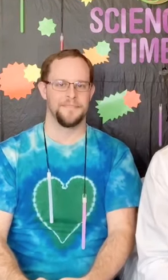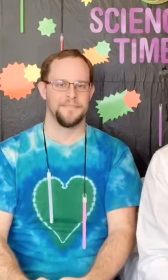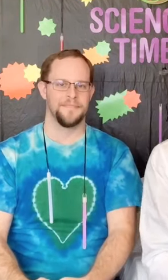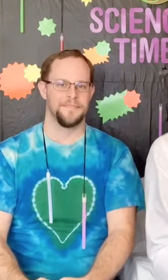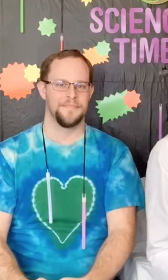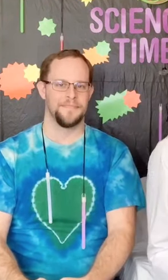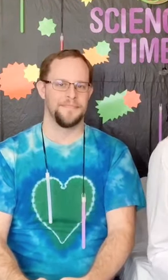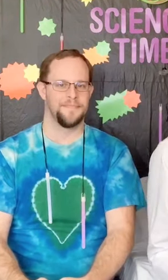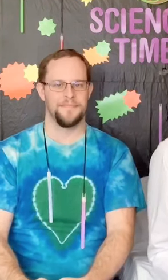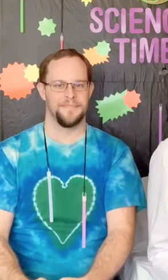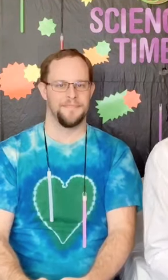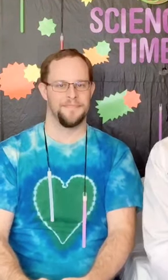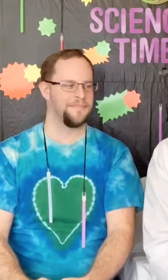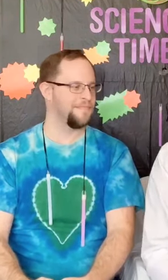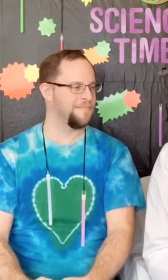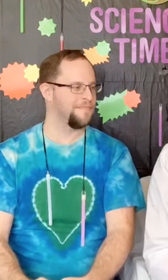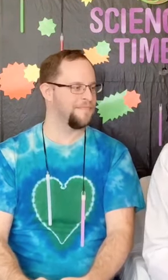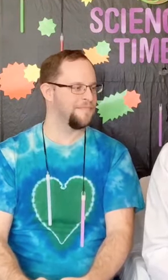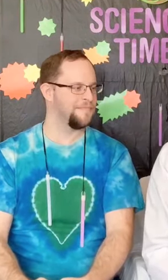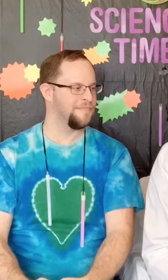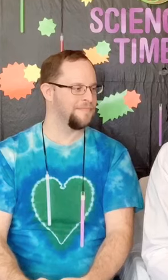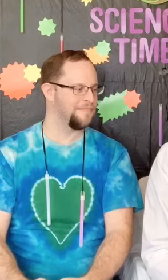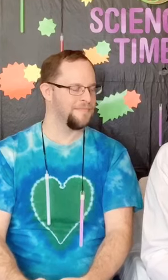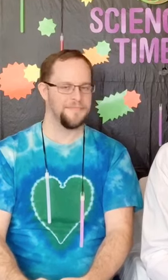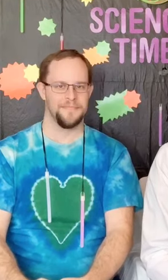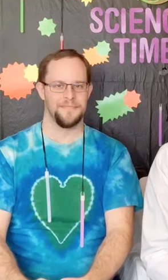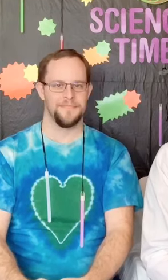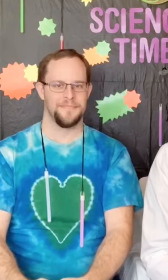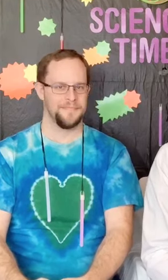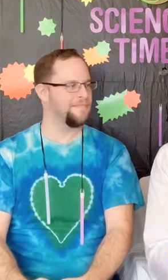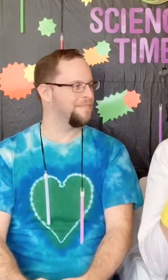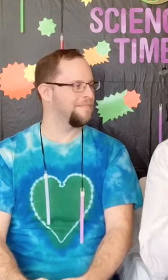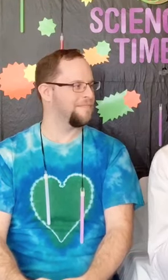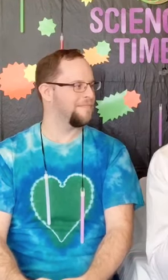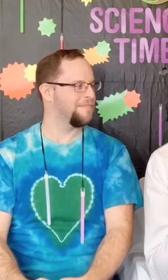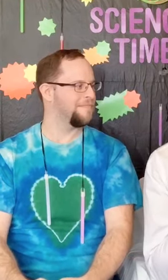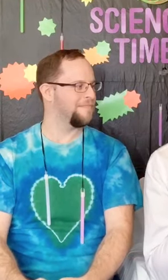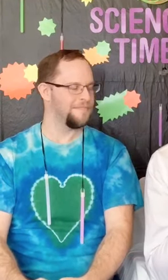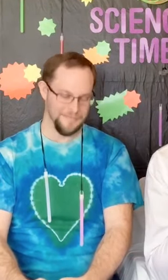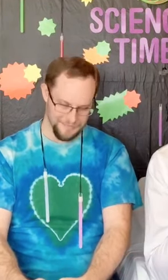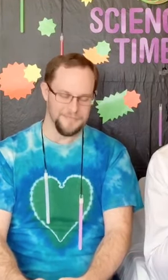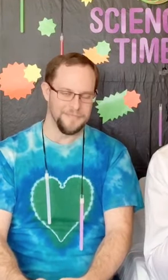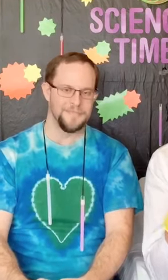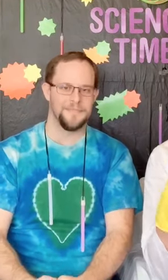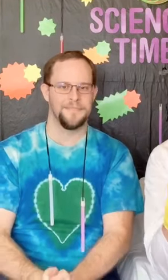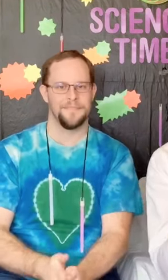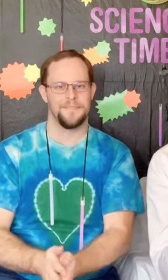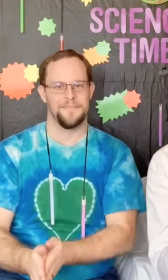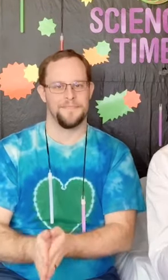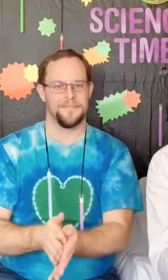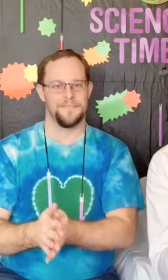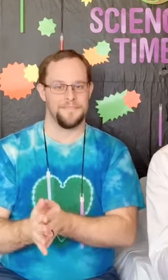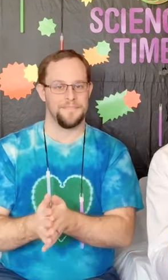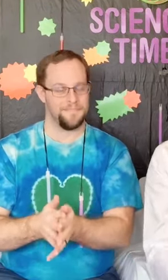It's going to be absolutely stunning. Um, yes! And you can find more information... We're gonna have some on our Reading Time pages, but also on Idaho Falls Pride.